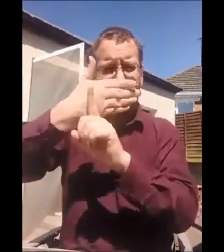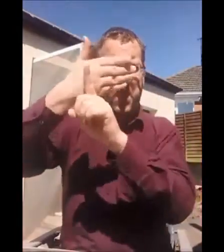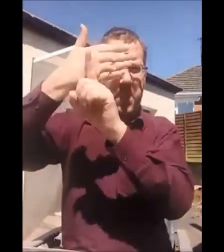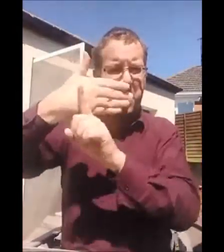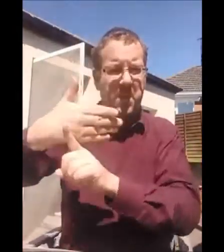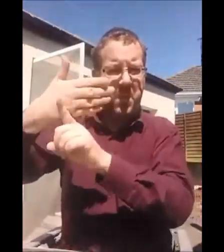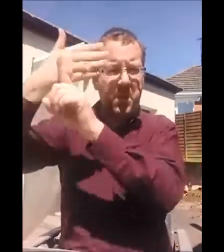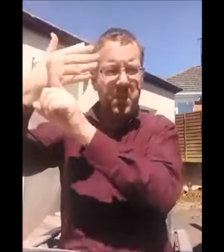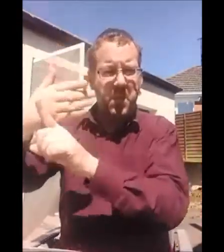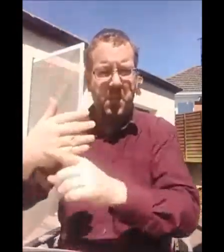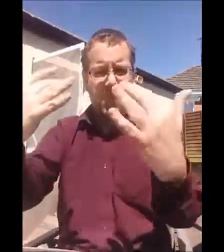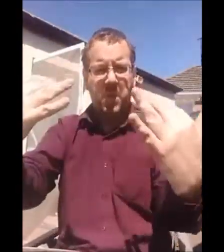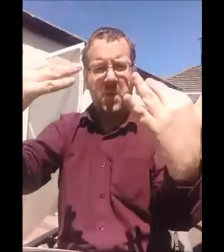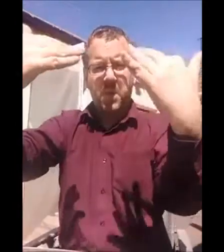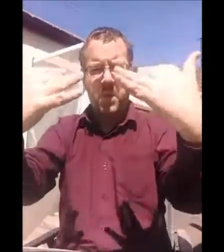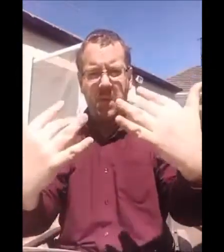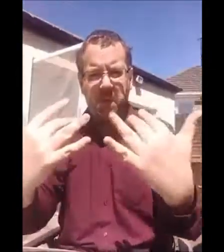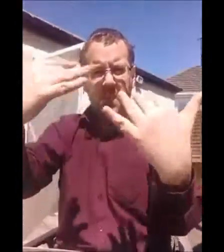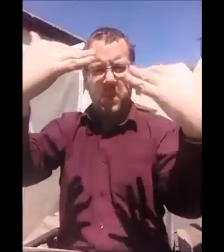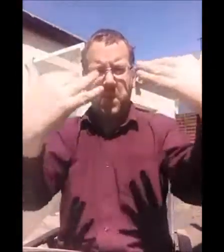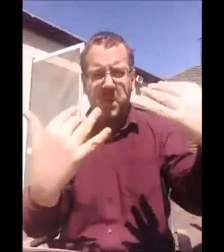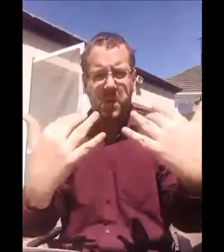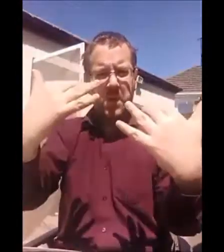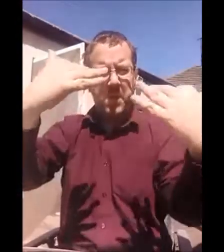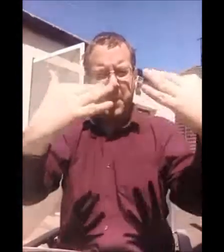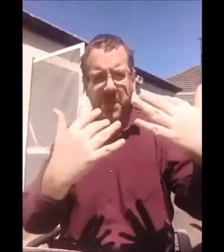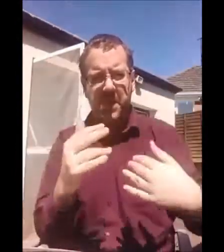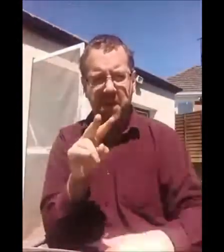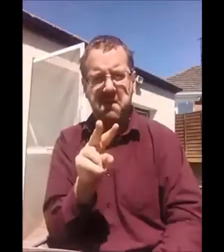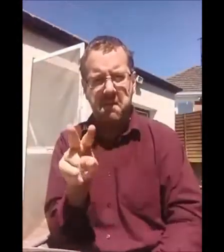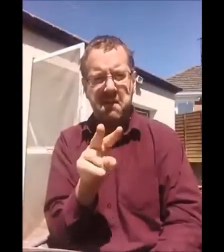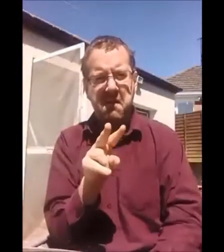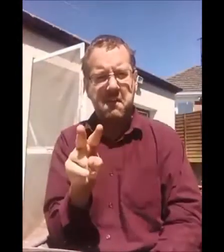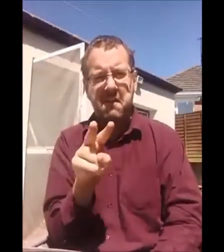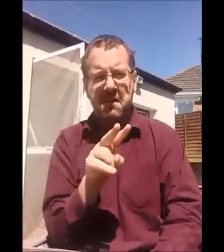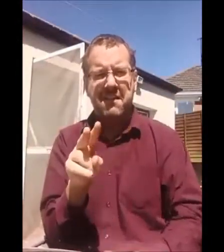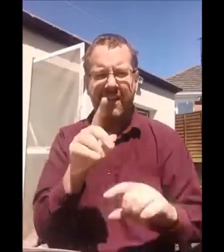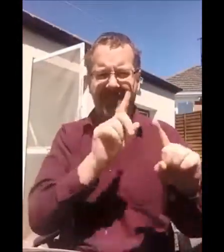so this armada of ships are making their way towards the viewer on stormy seas.